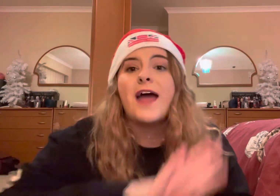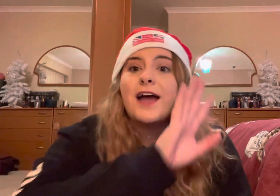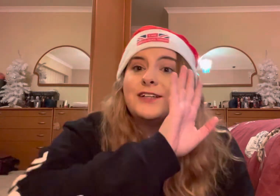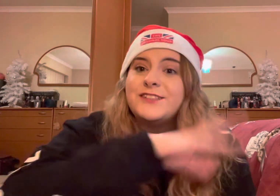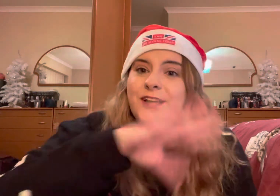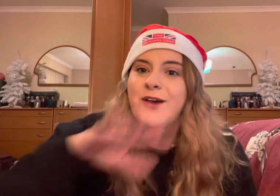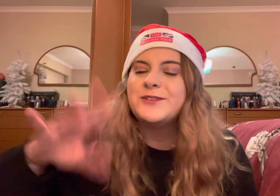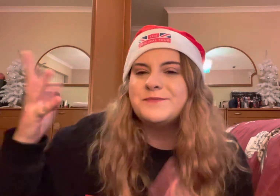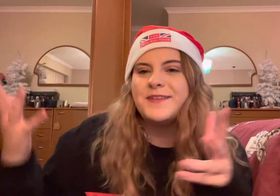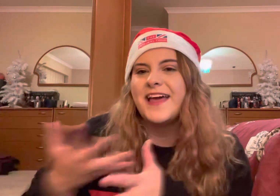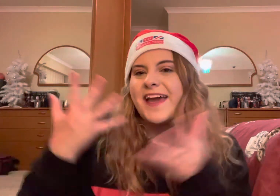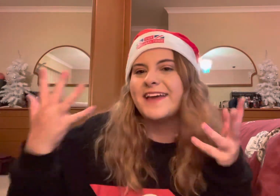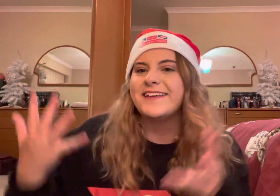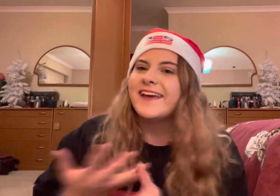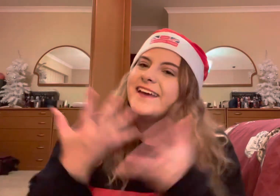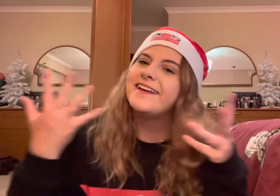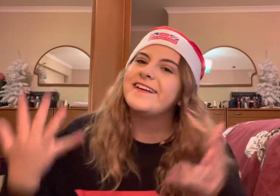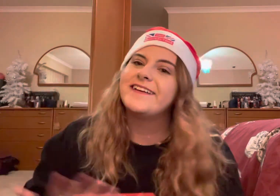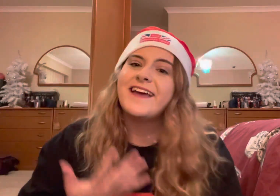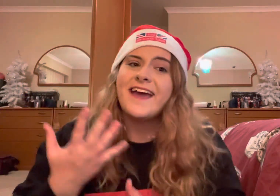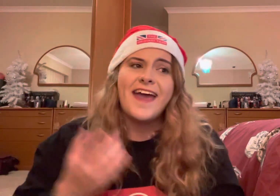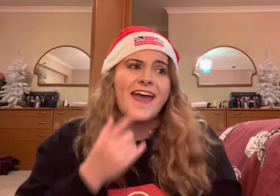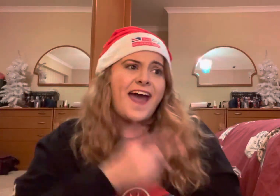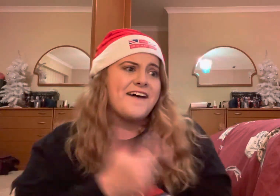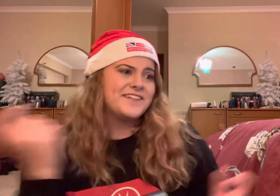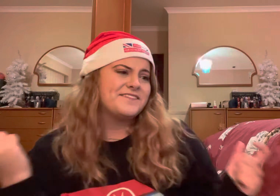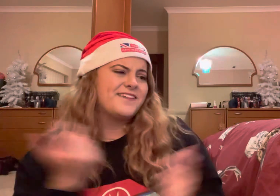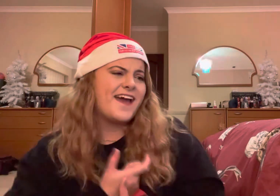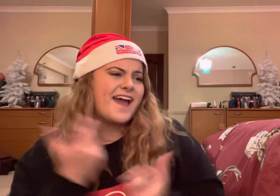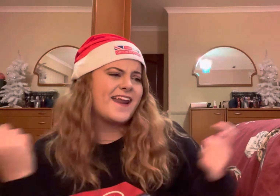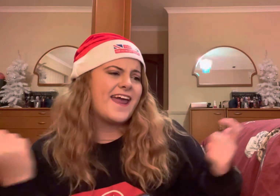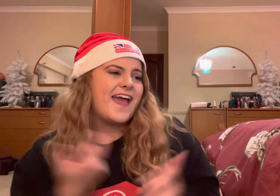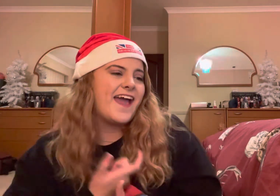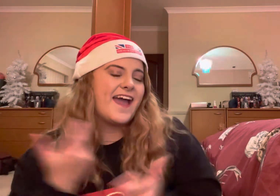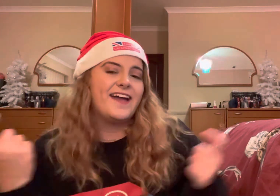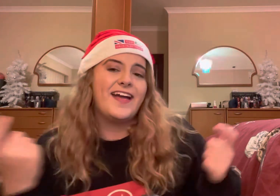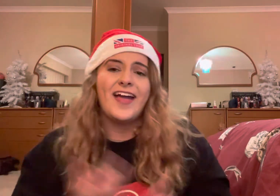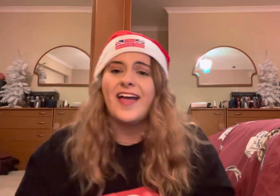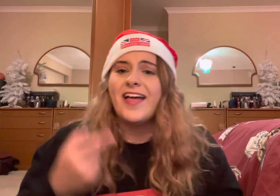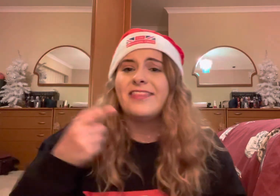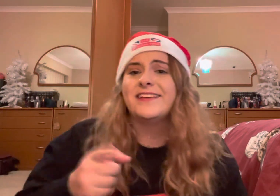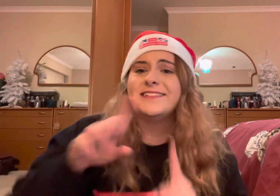Children playing Having fun